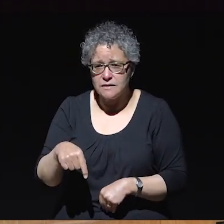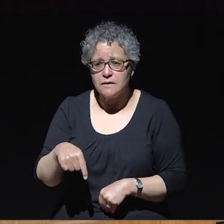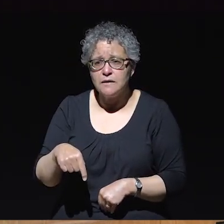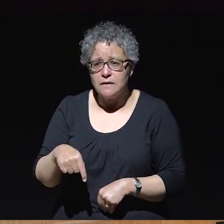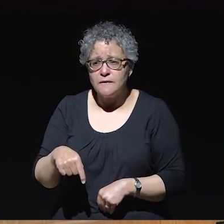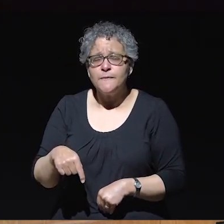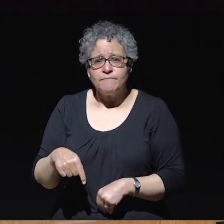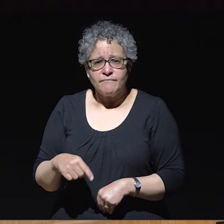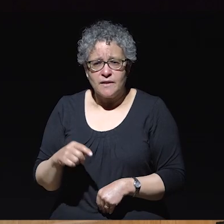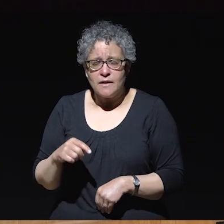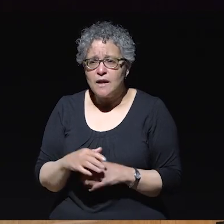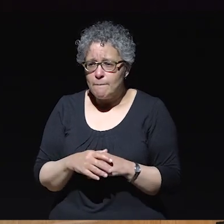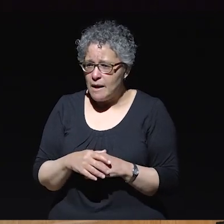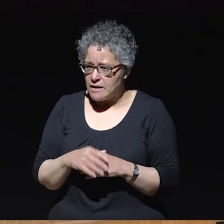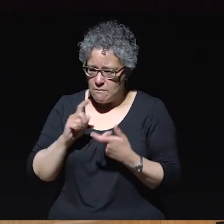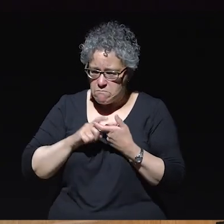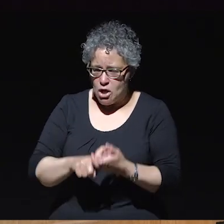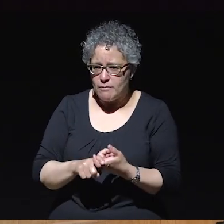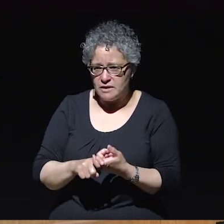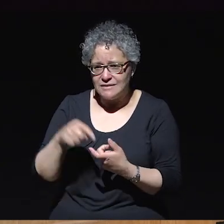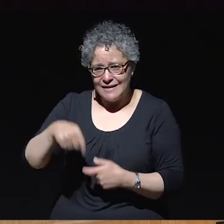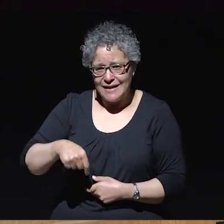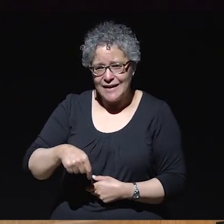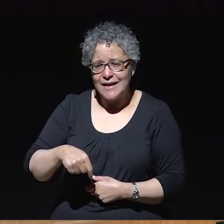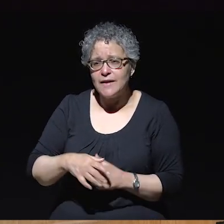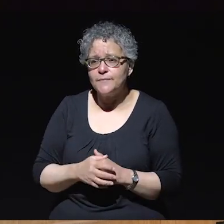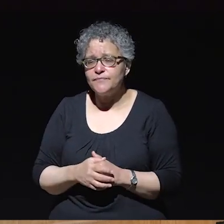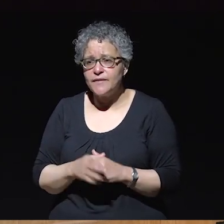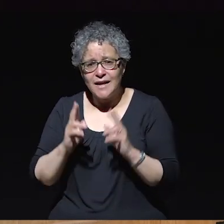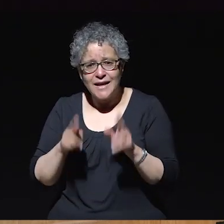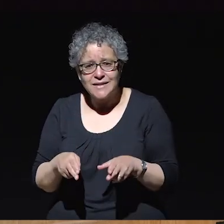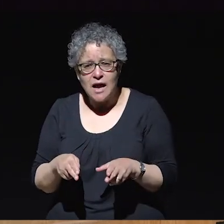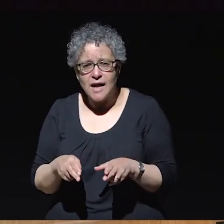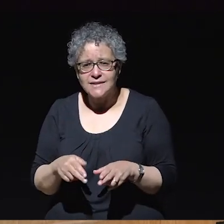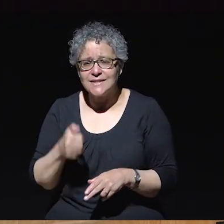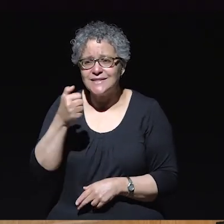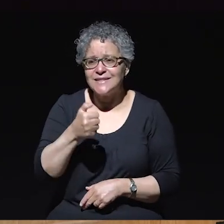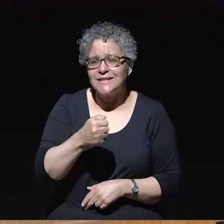but this is one of his more permanent stays, 1632, he dies in 1641,